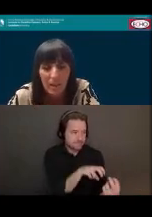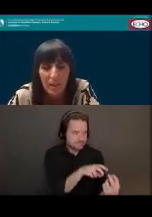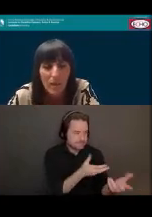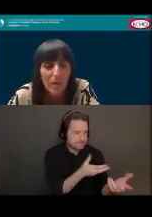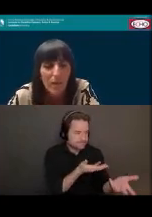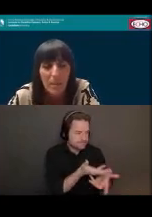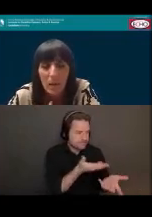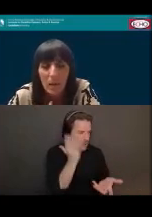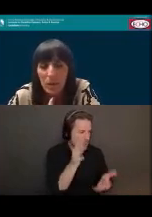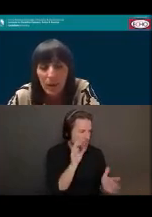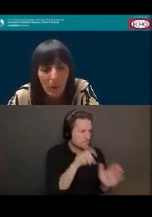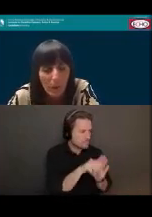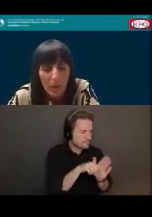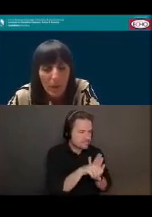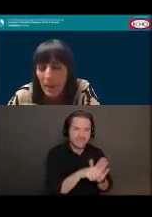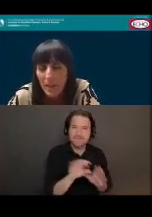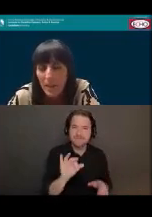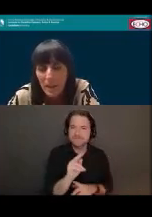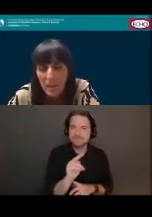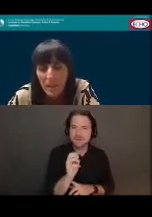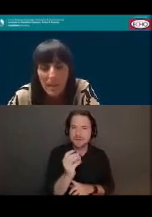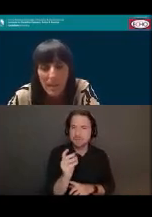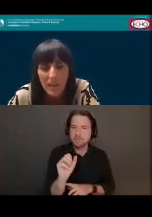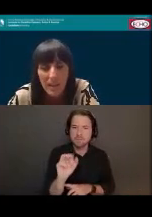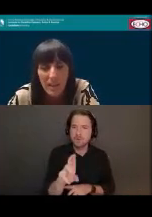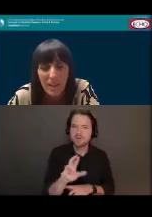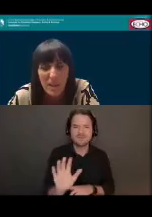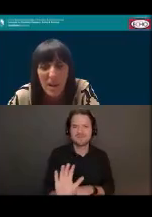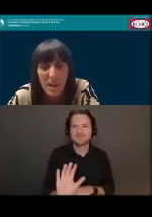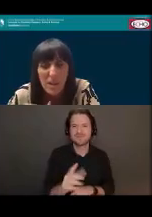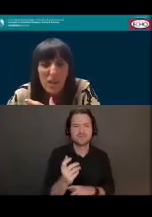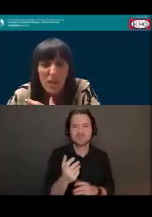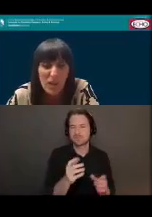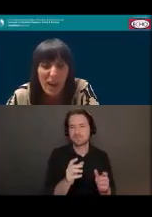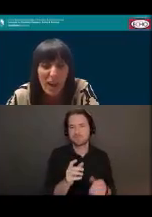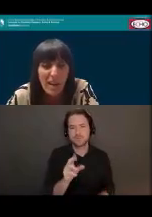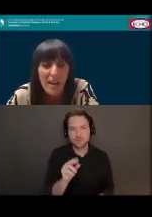you know, fine motor or a specific skill. But those can